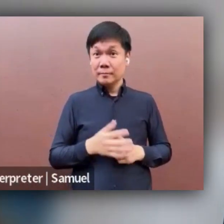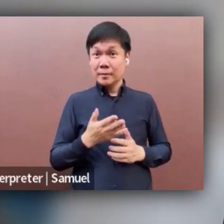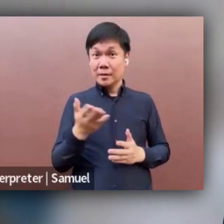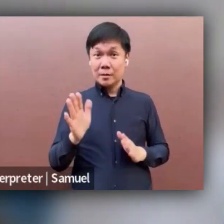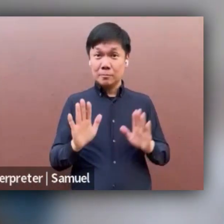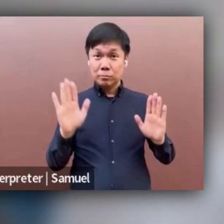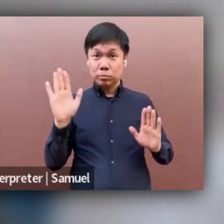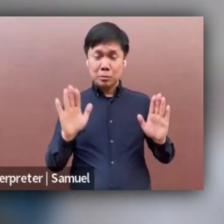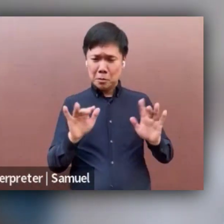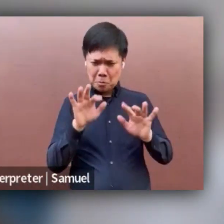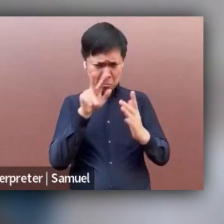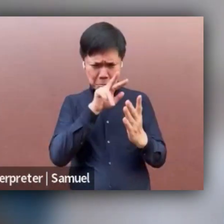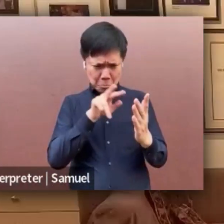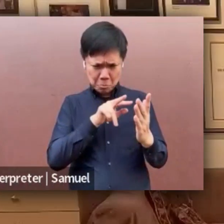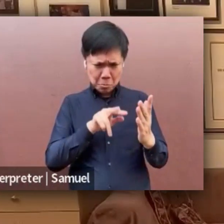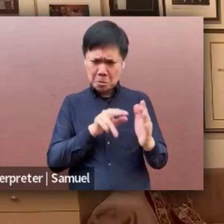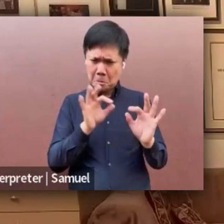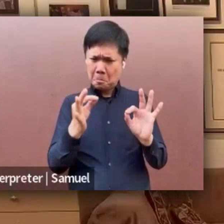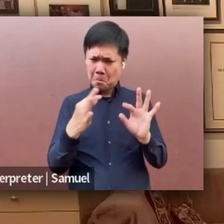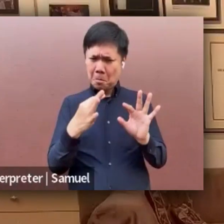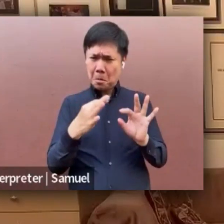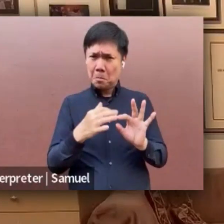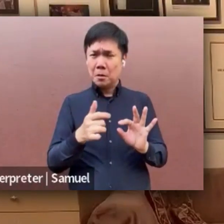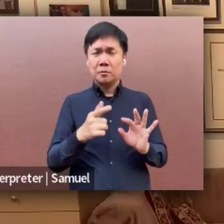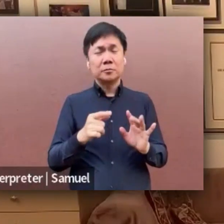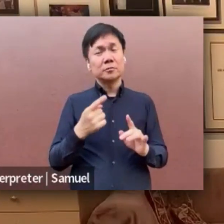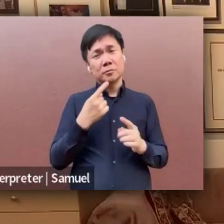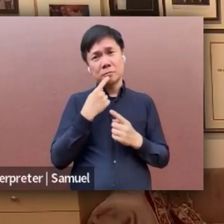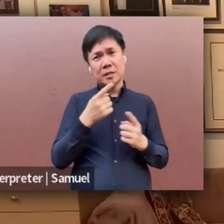Actually, Deirdre has a very useful comment in the chat.